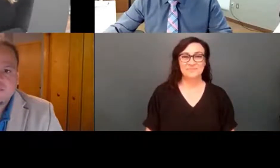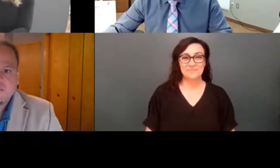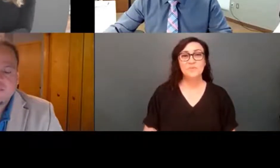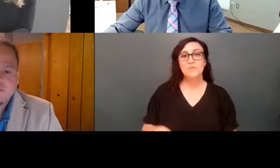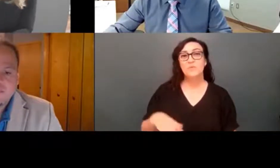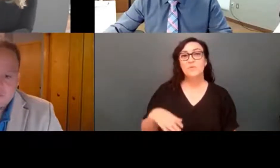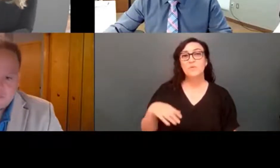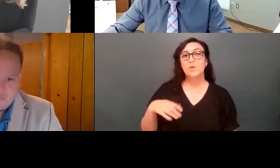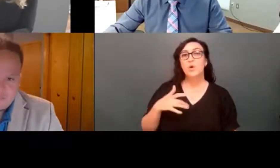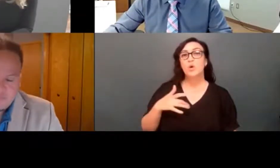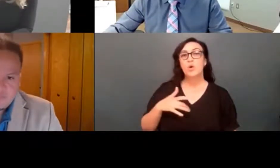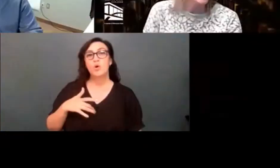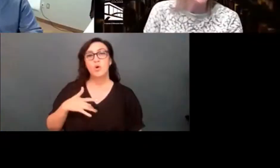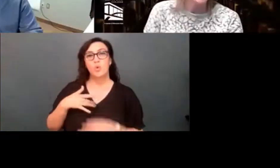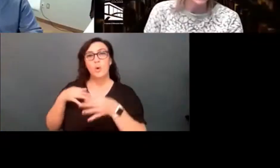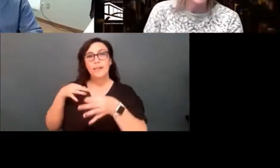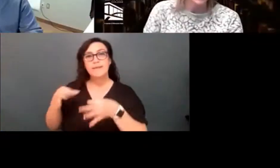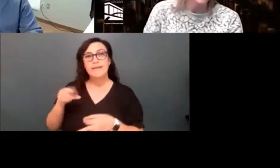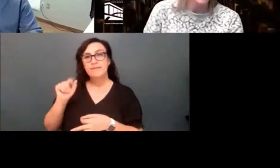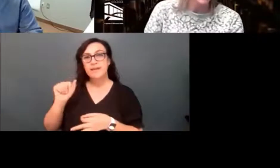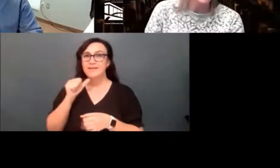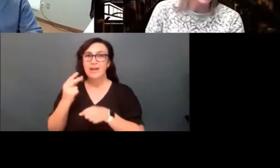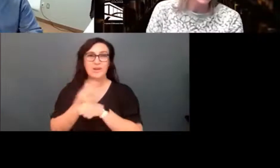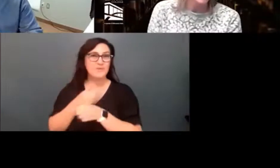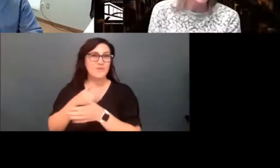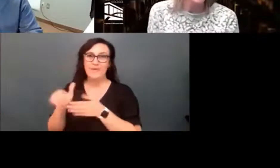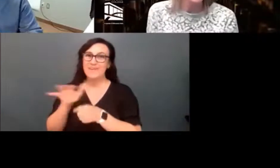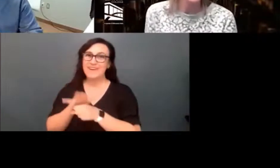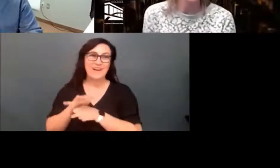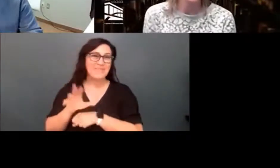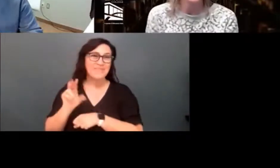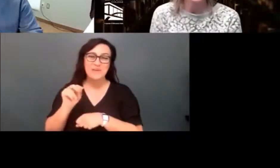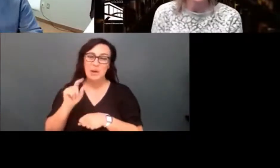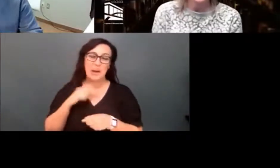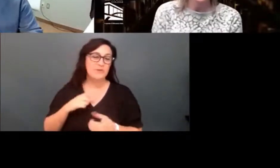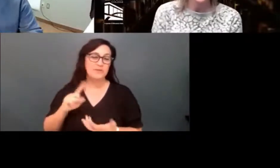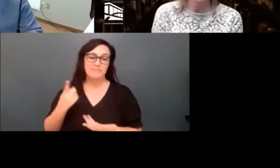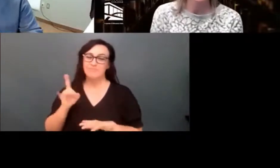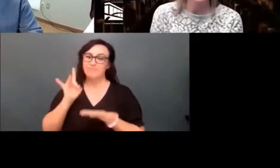not used often enough. I mean, I'll be the first to say that even as